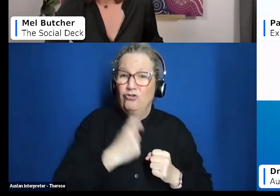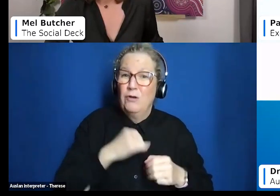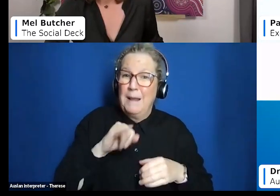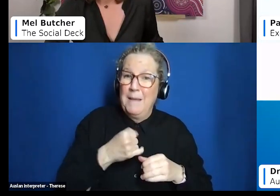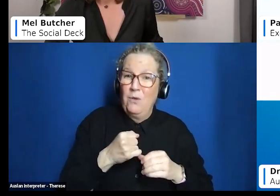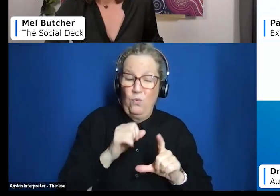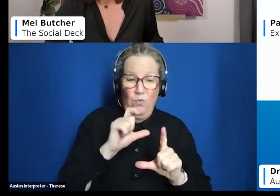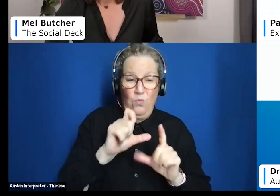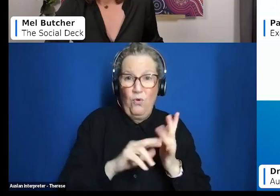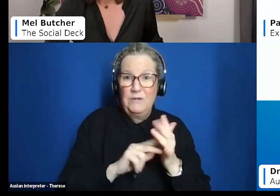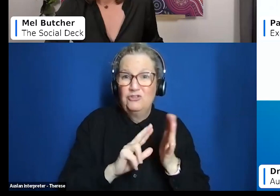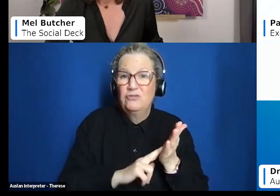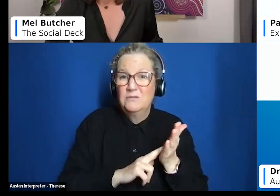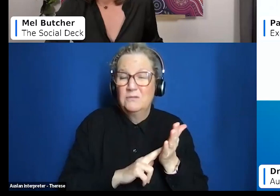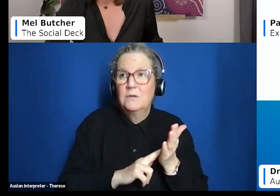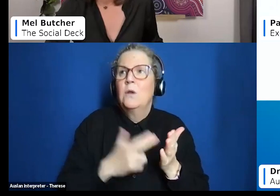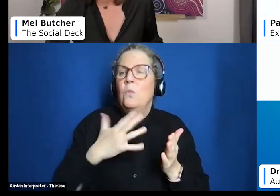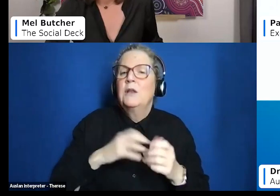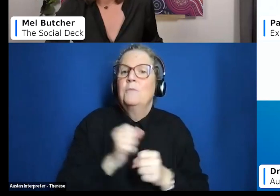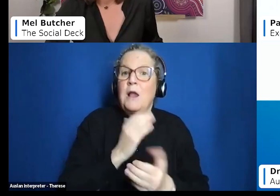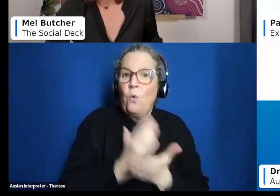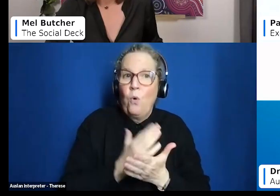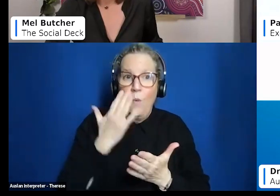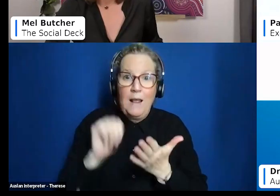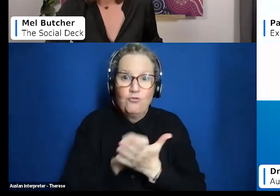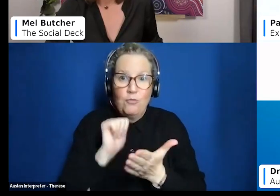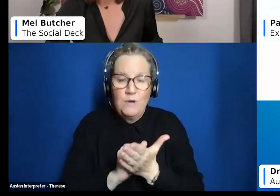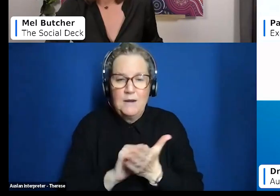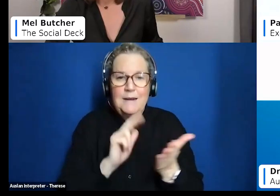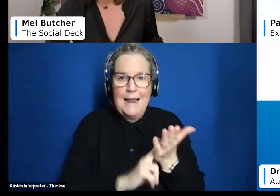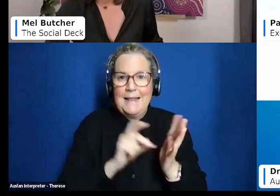that when appropriate, the National Disability Data Asset